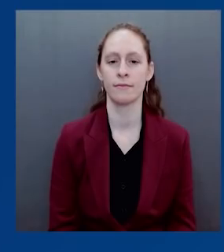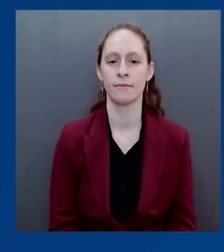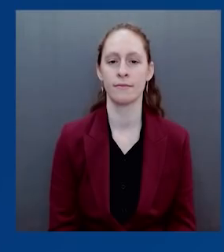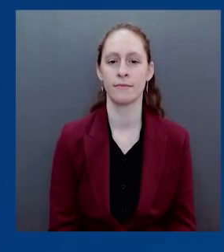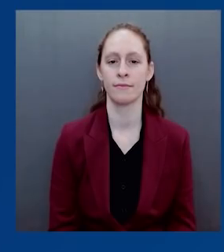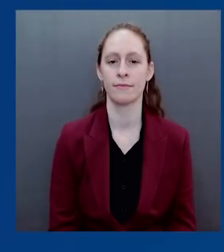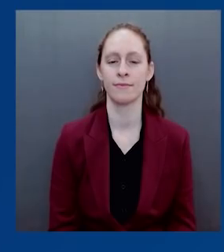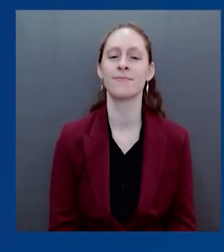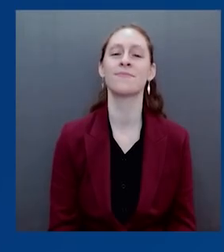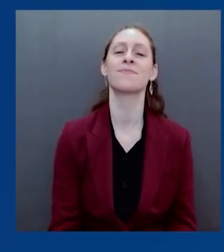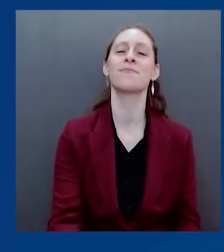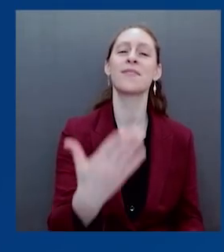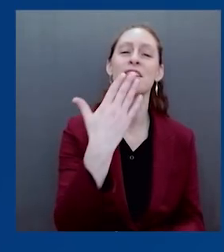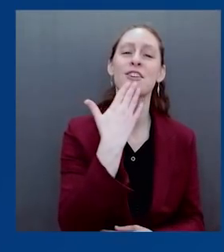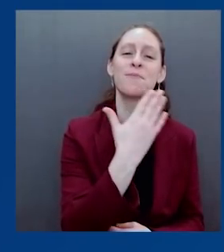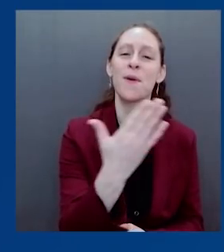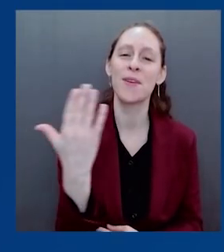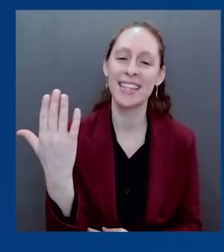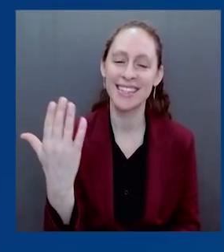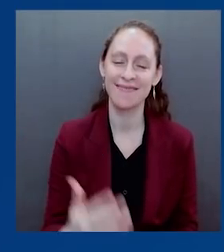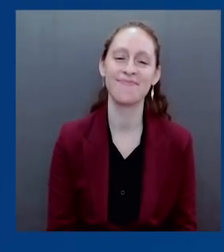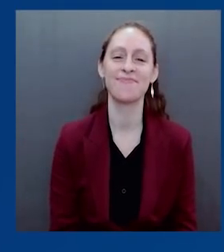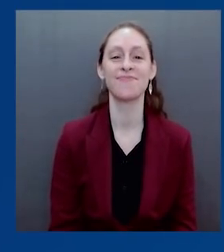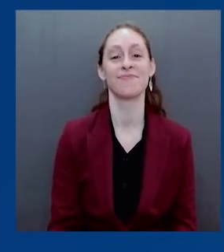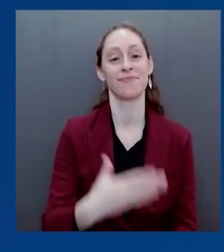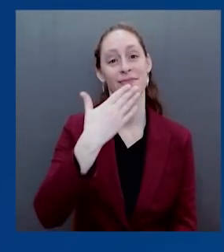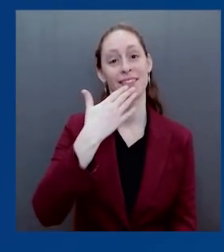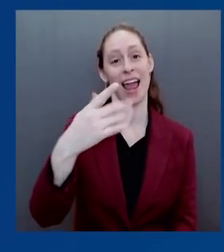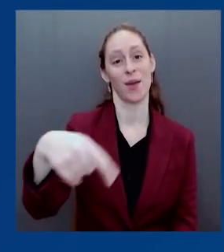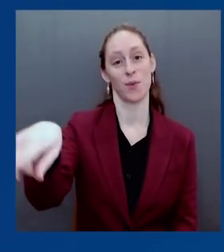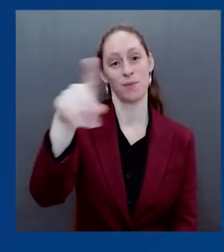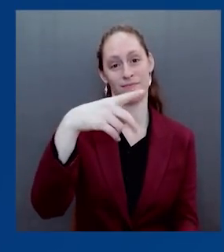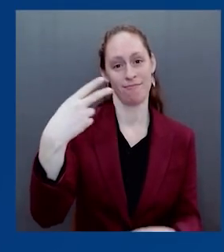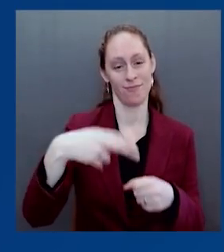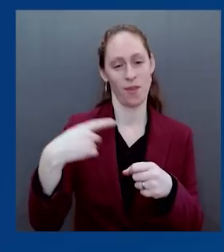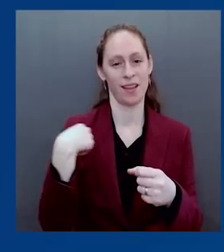Mr. Zients: Good morning. And thanks for joining us. Today, Dr. Walensky will share the latest on Omicron.